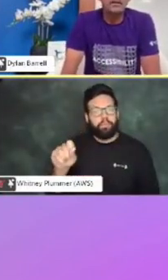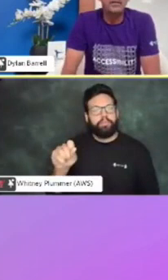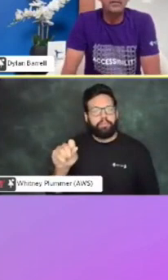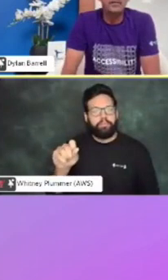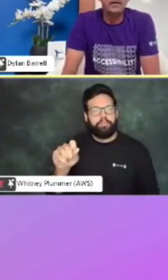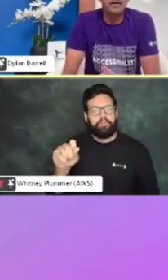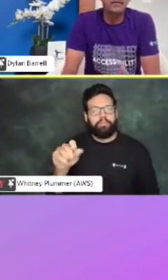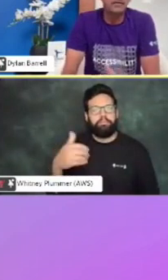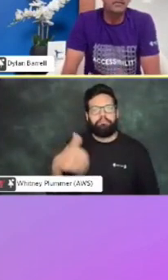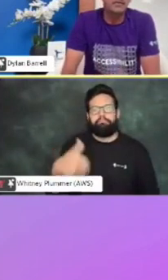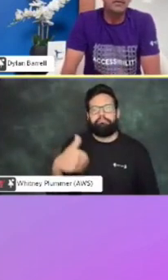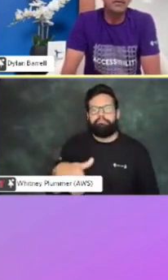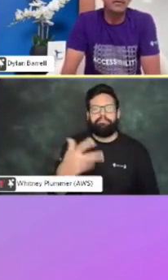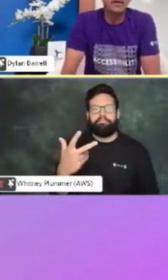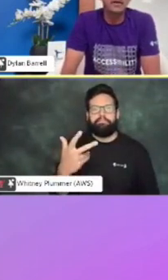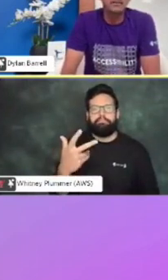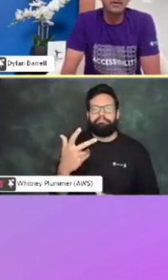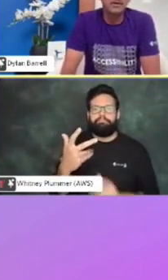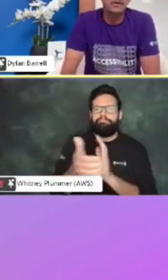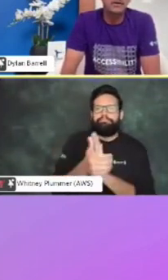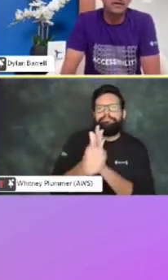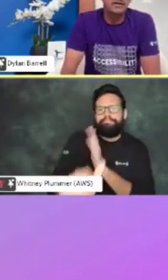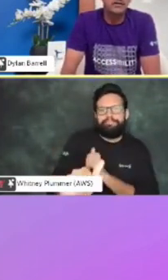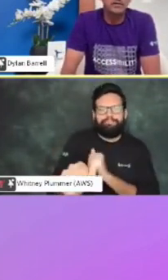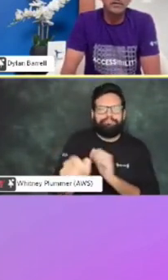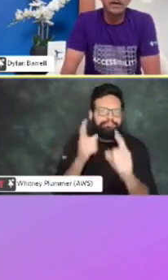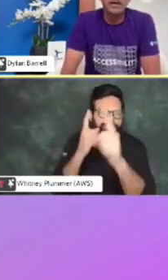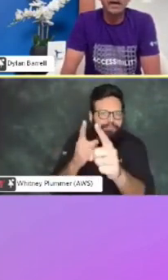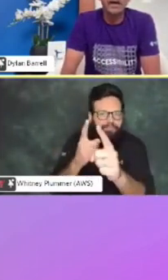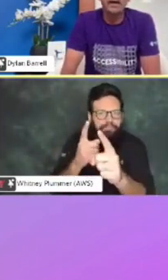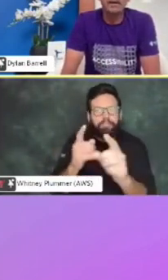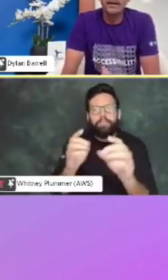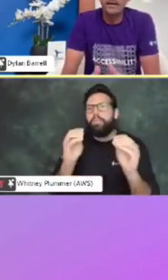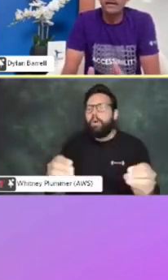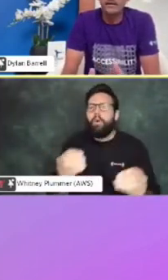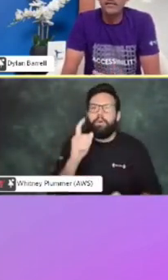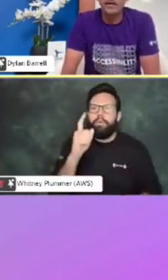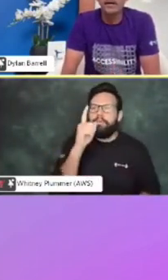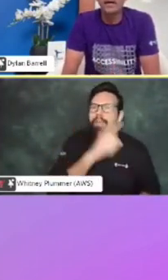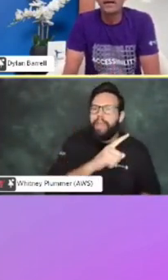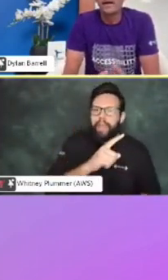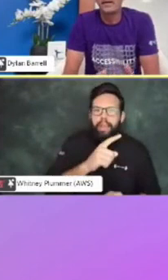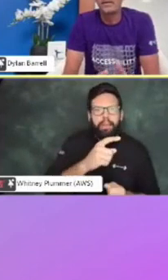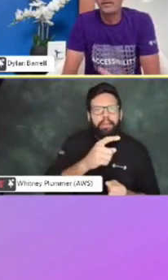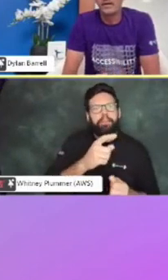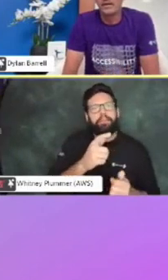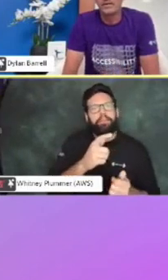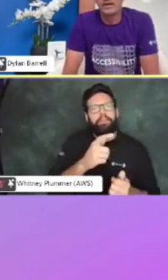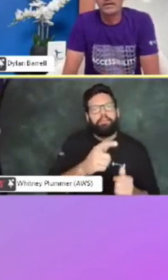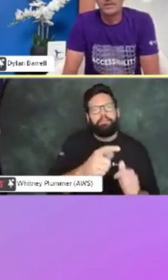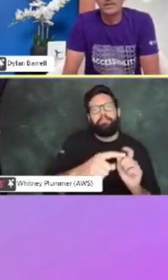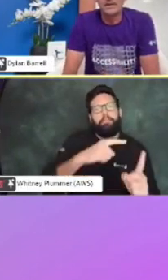of zero false positive human centric testing tools. And by the end of this year, Harris Schneiderman,